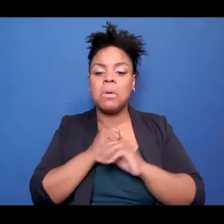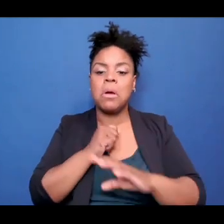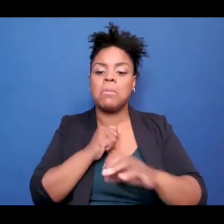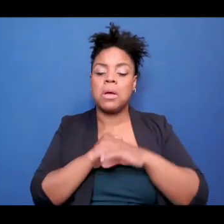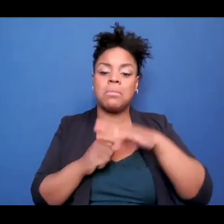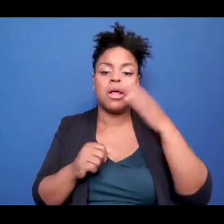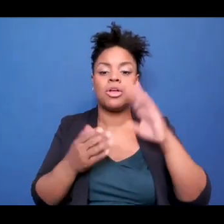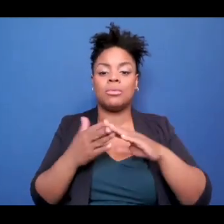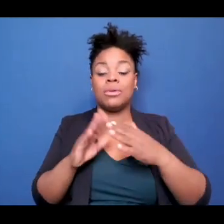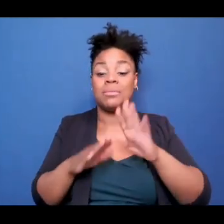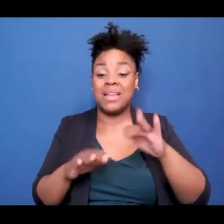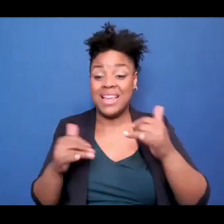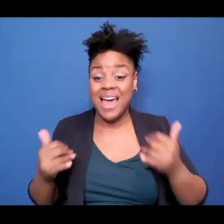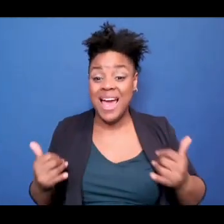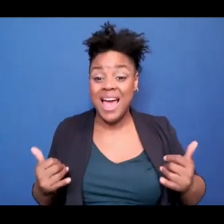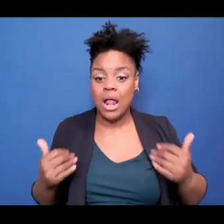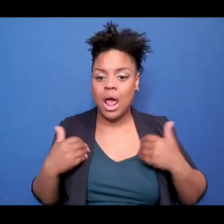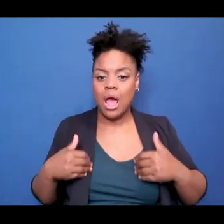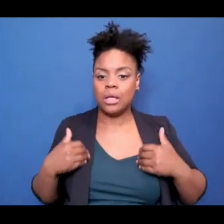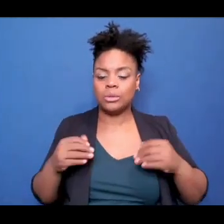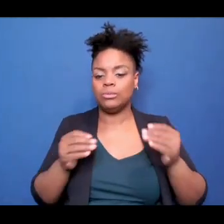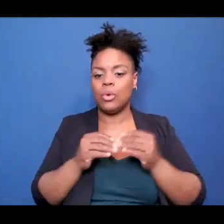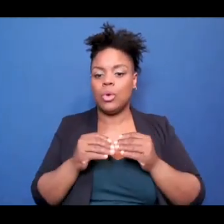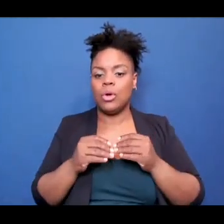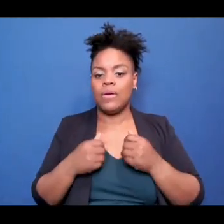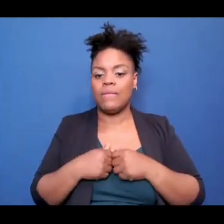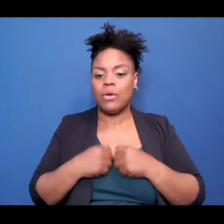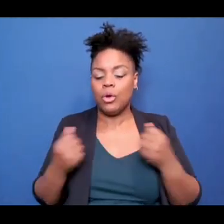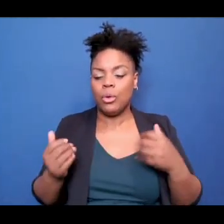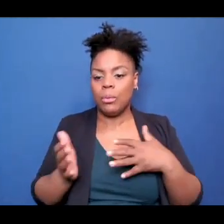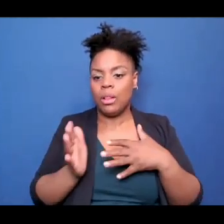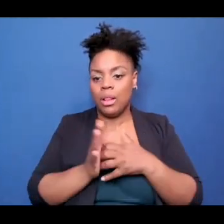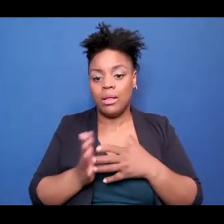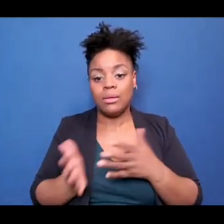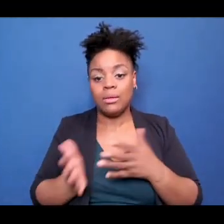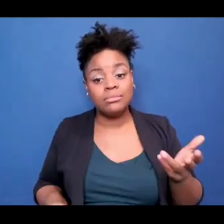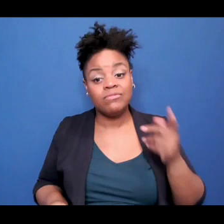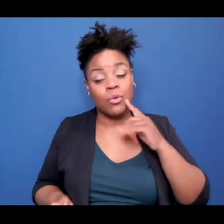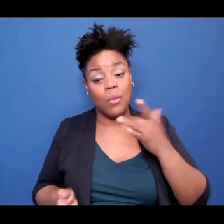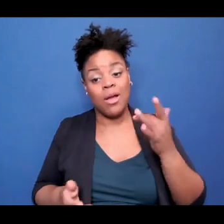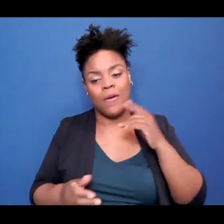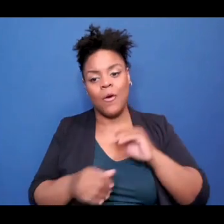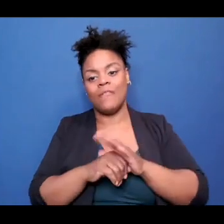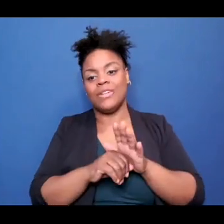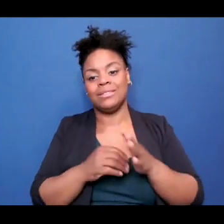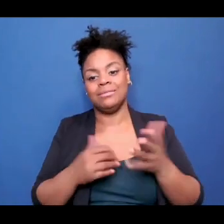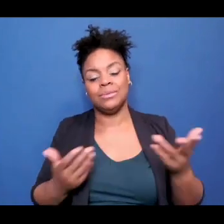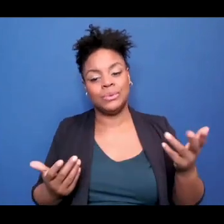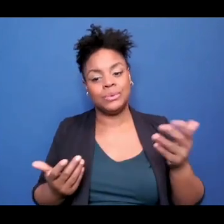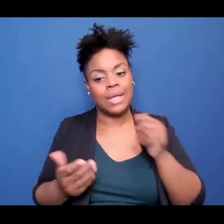MARKETING IN BUILT ENVIRONMENT LAY FOUNDATION FOR LUNGS VULNERABLE TO COVID. NEXT SLIDE.